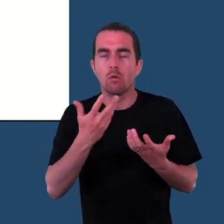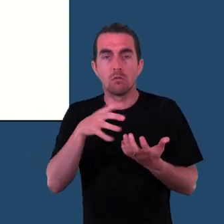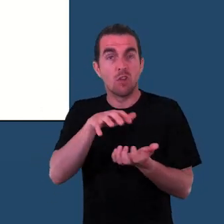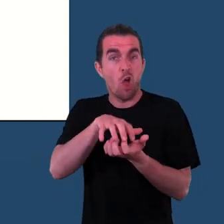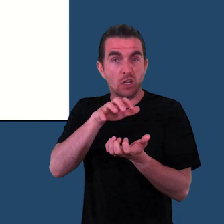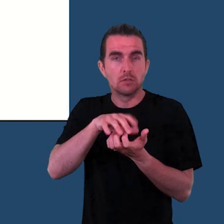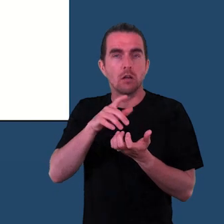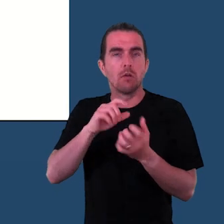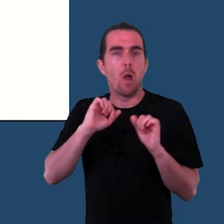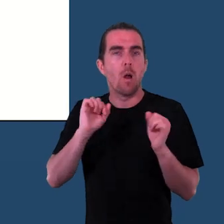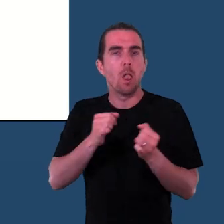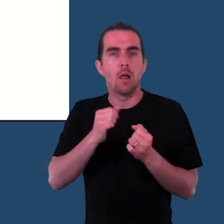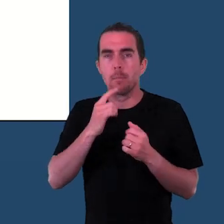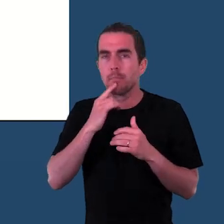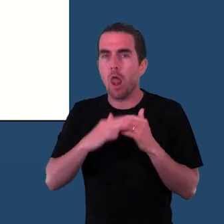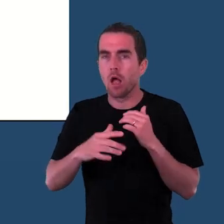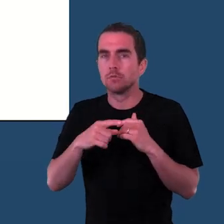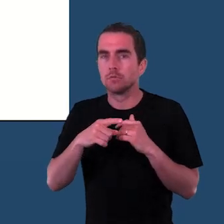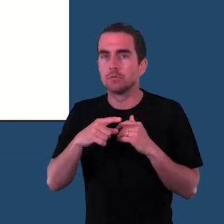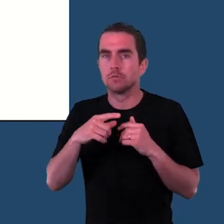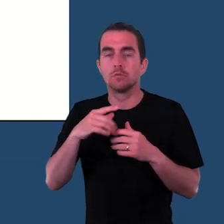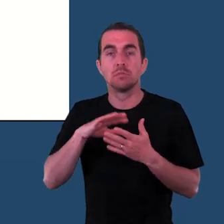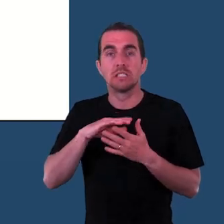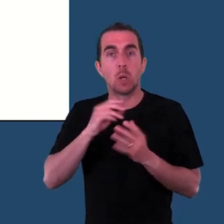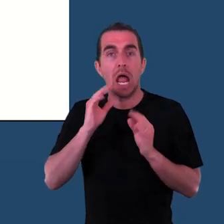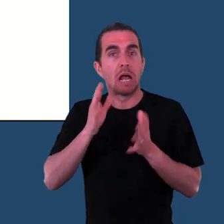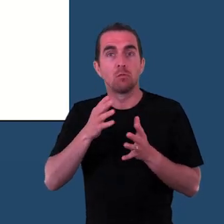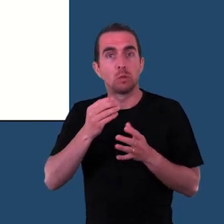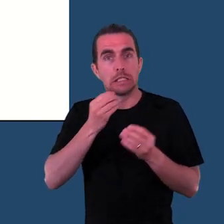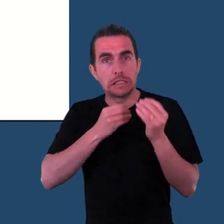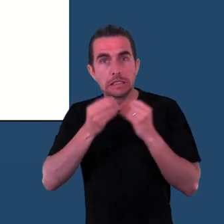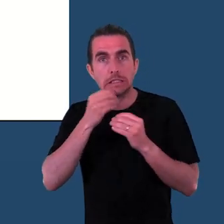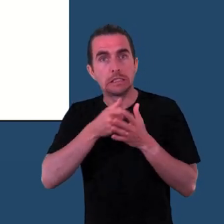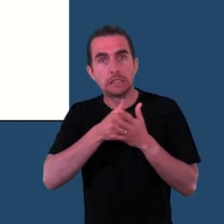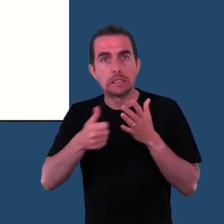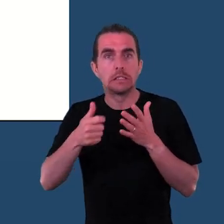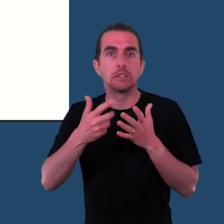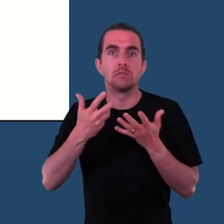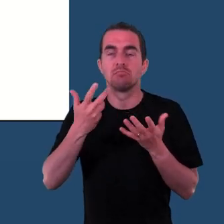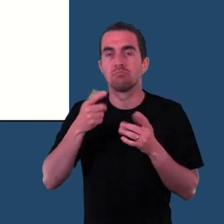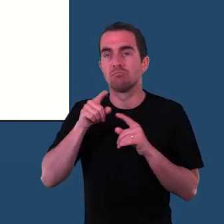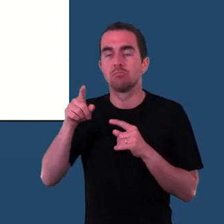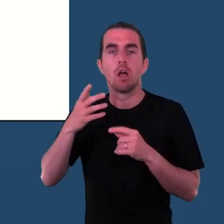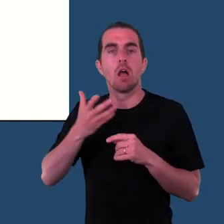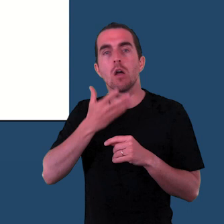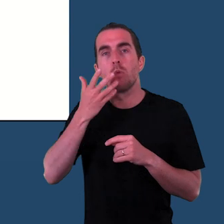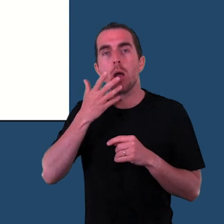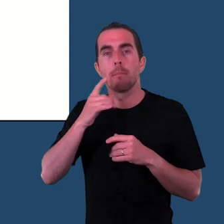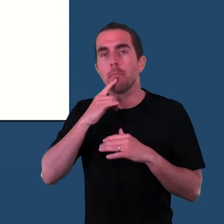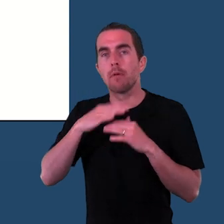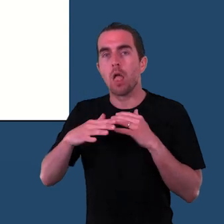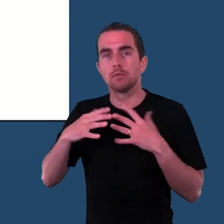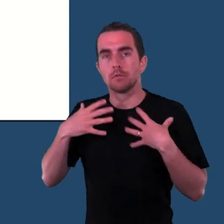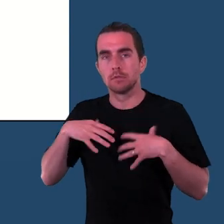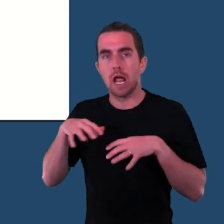so crocodiles are cold-blooded, so they don't have to eat quite as regularly as, say, a warm-blooded animal,